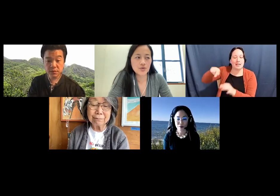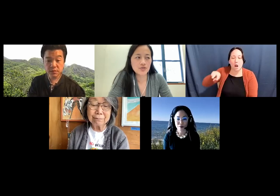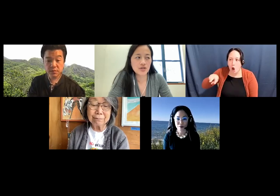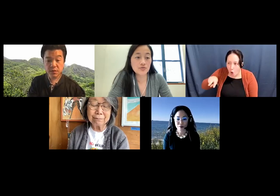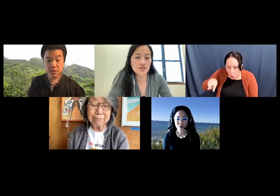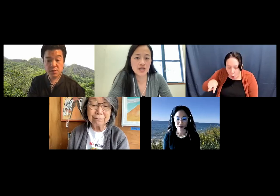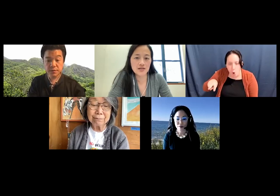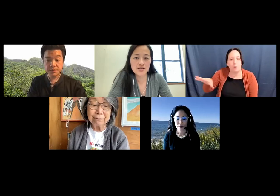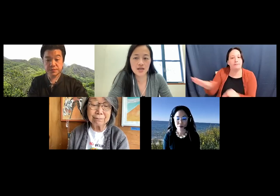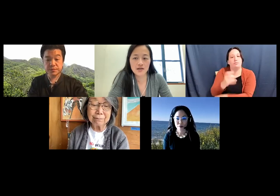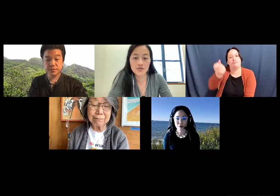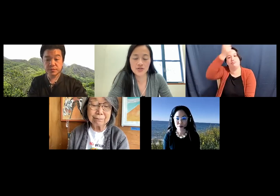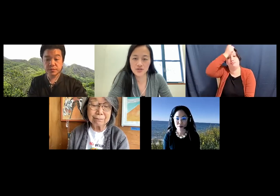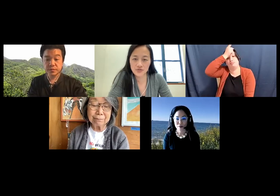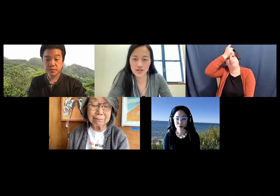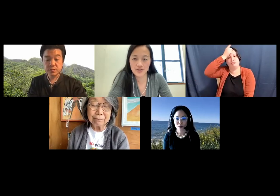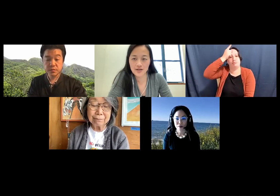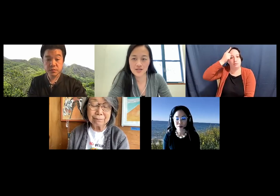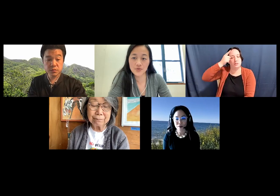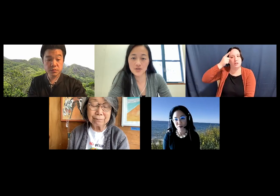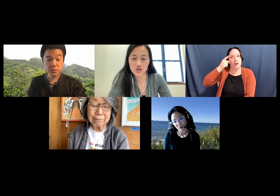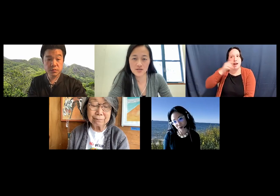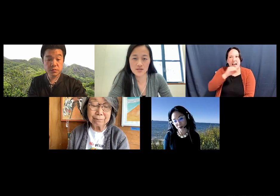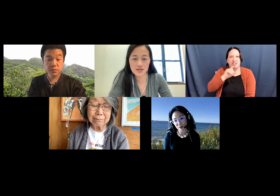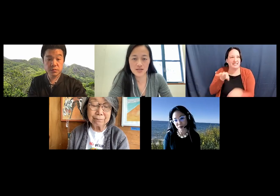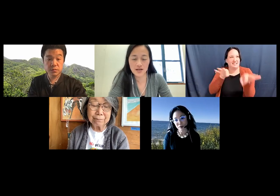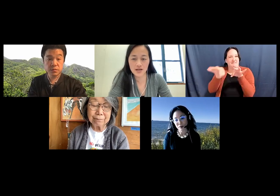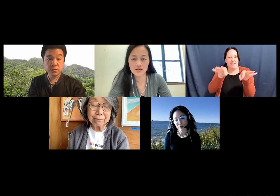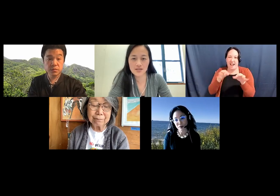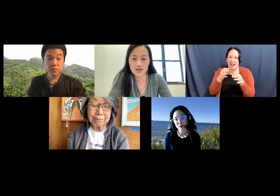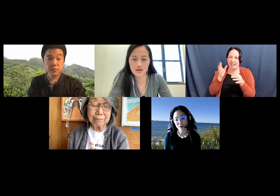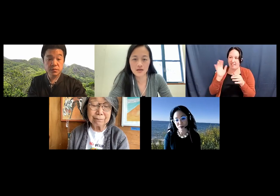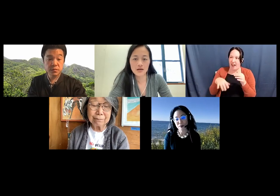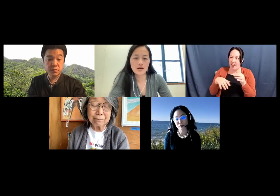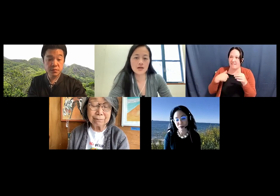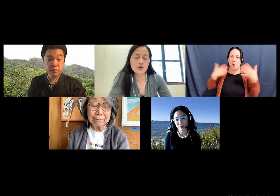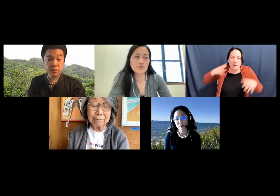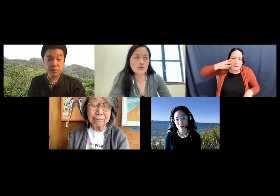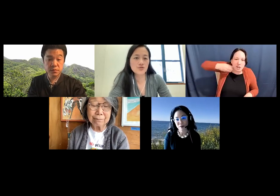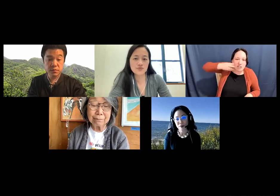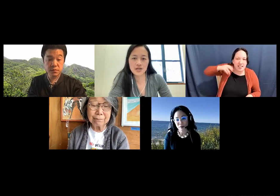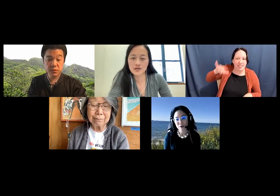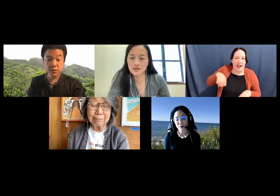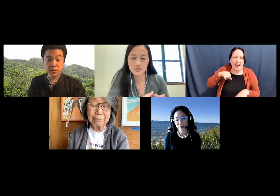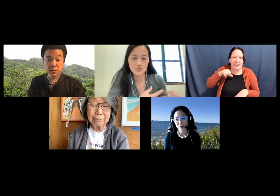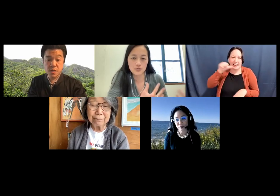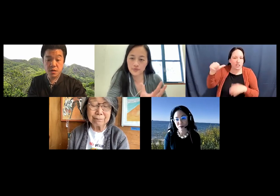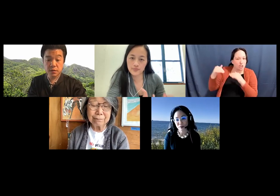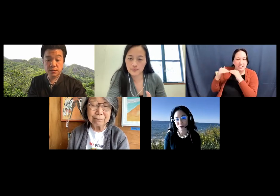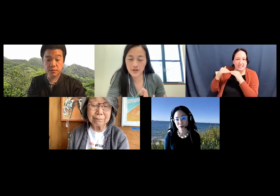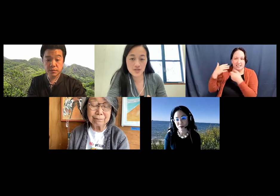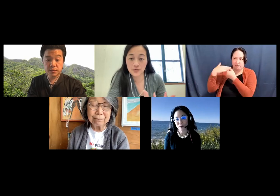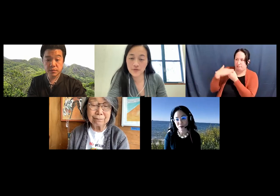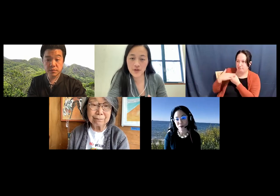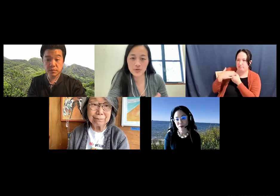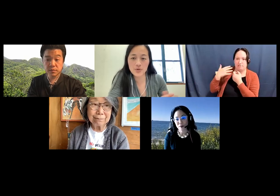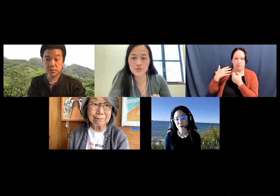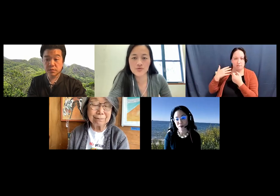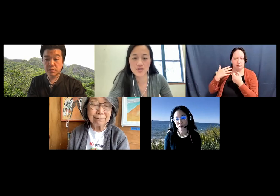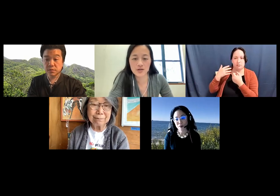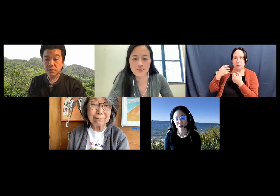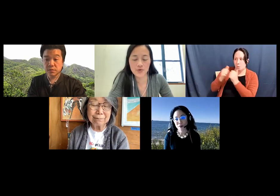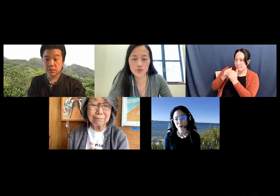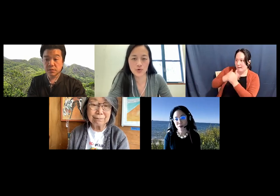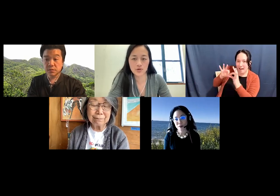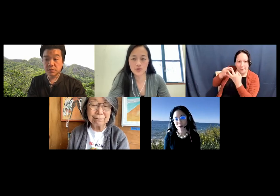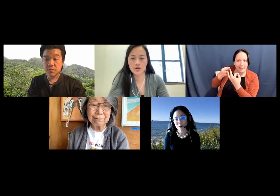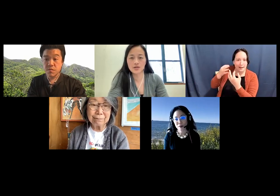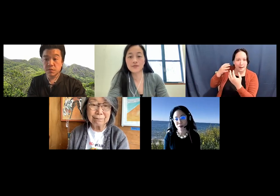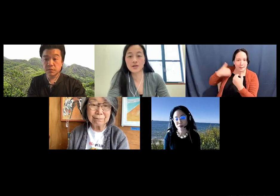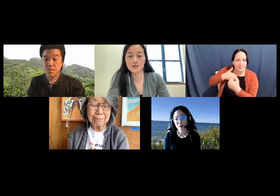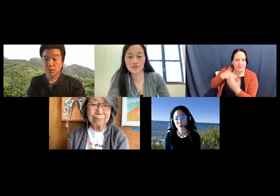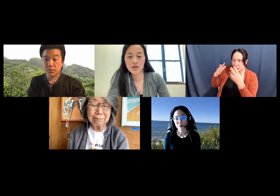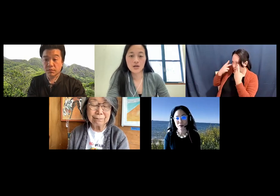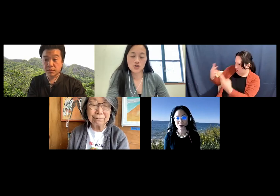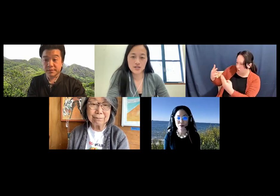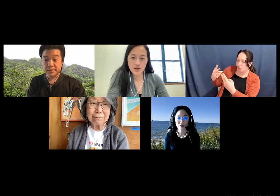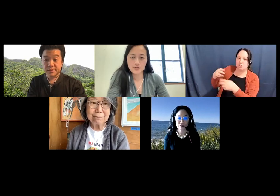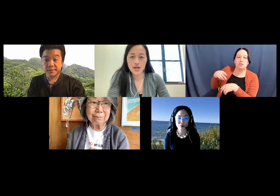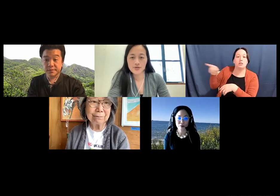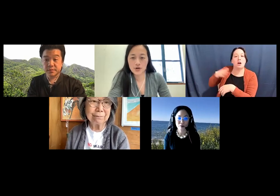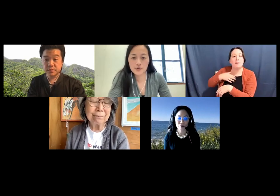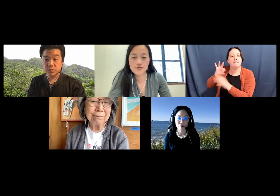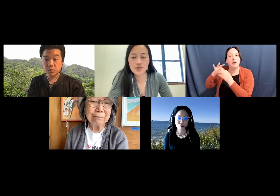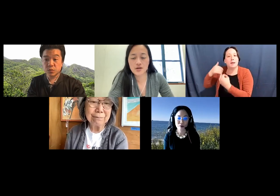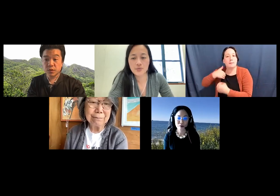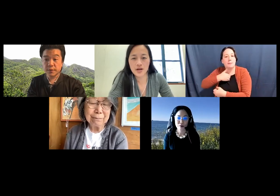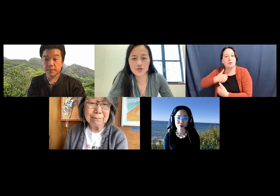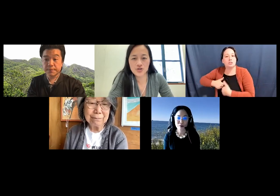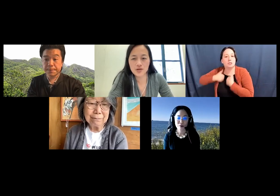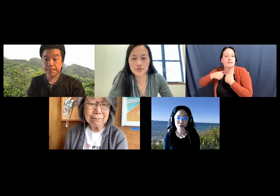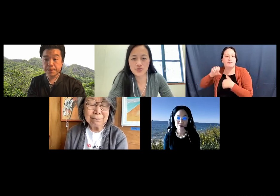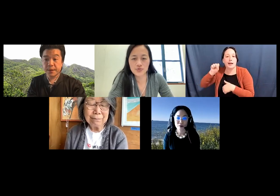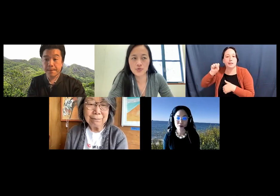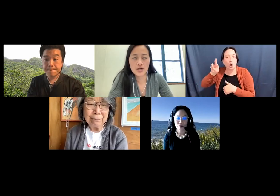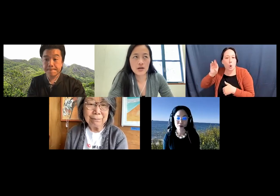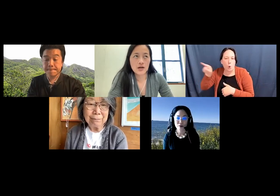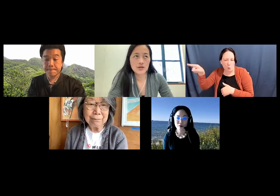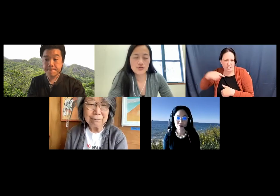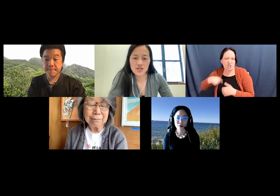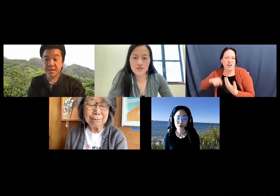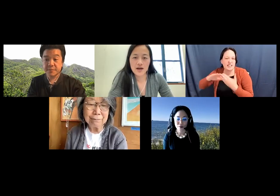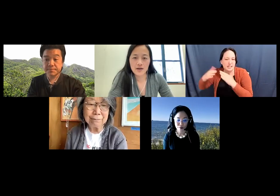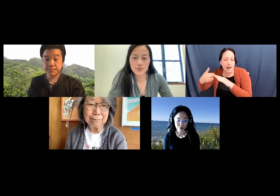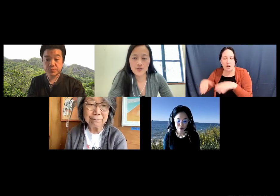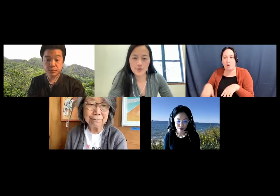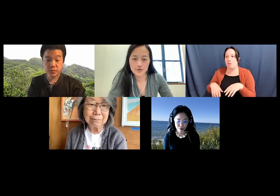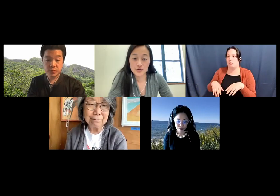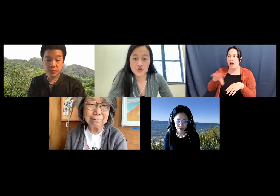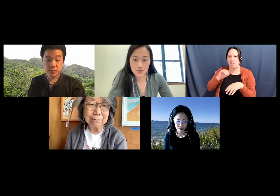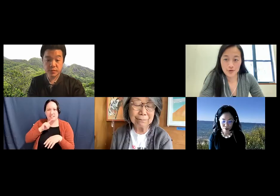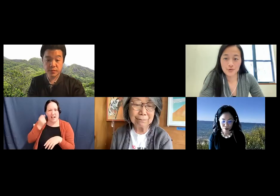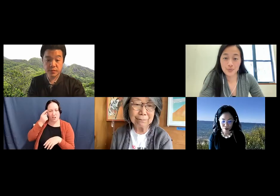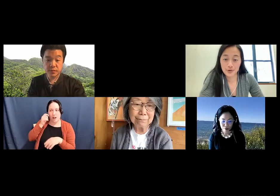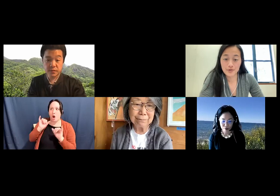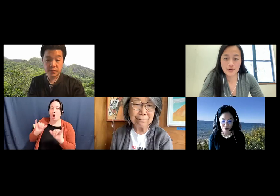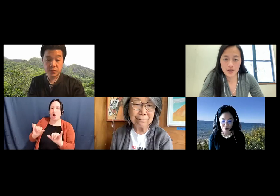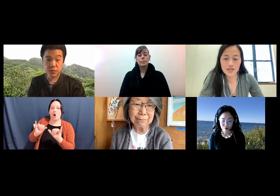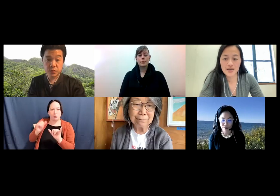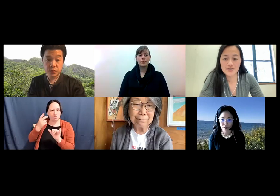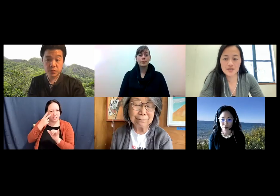Katherine Lee: To be able to understand and articulate some of the injustices that I had seen both in terms of my, you know, my... some of my family members who were living in Chinatown and SROs and actually being able to understand that, within a larger historical and political context.